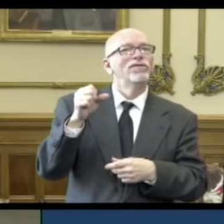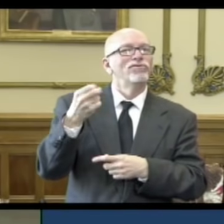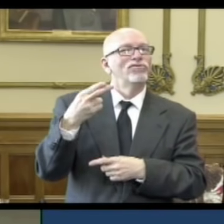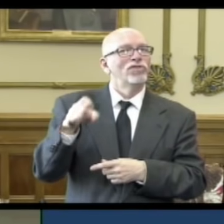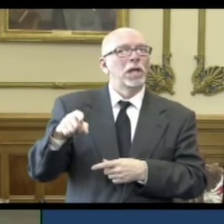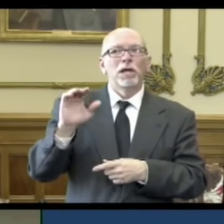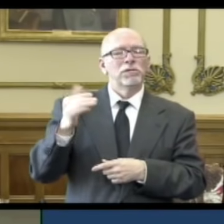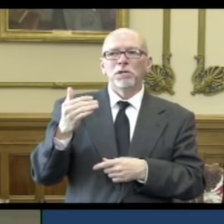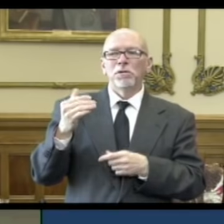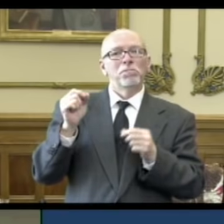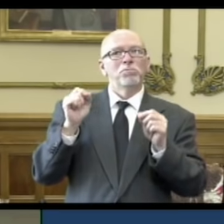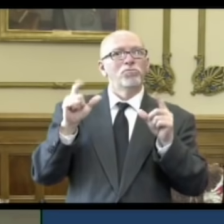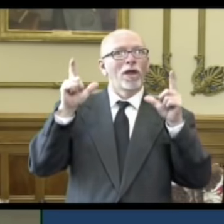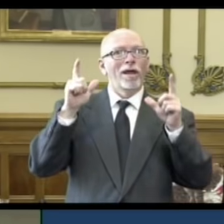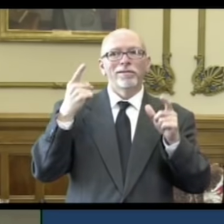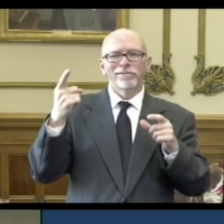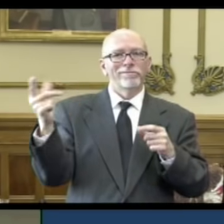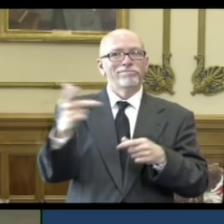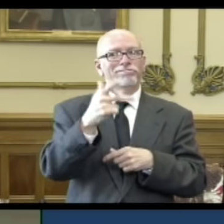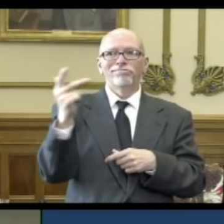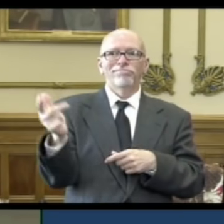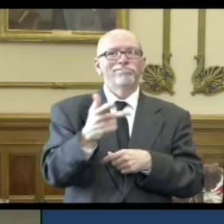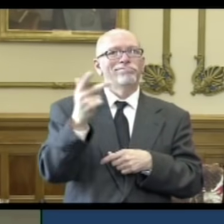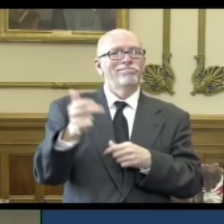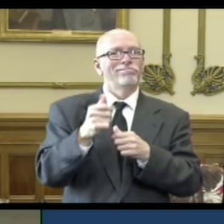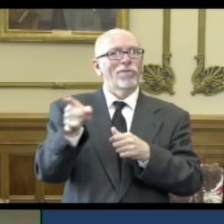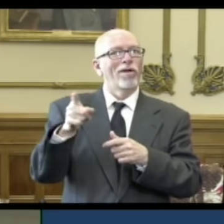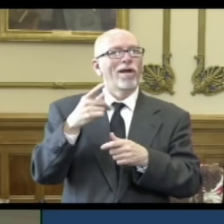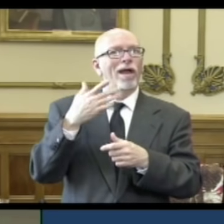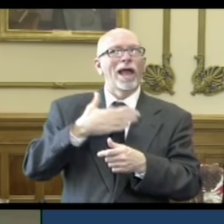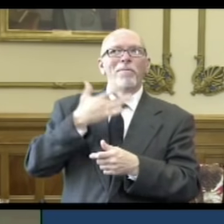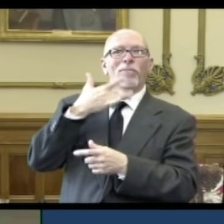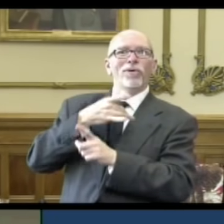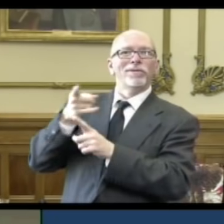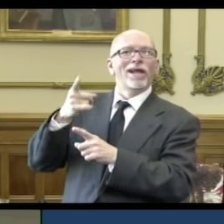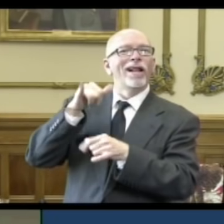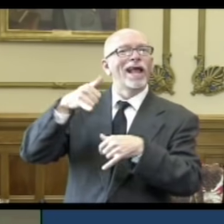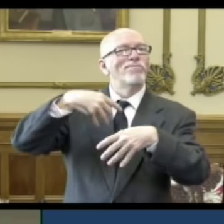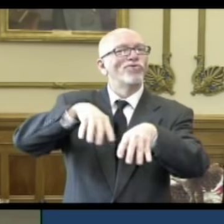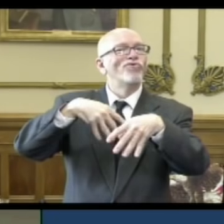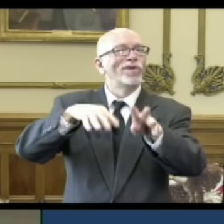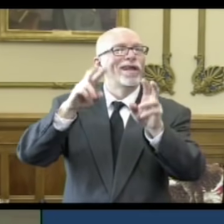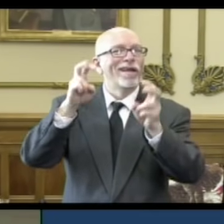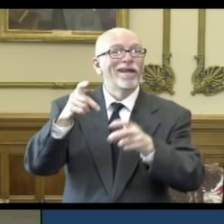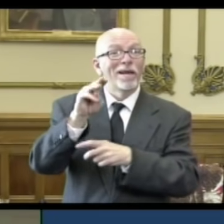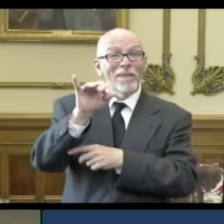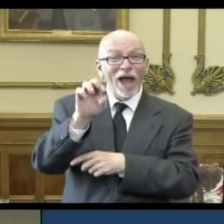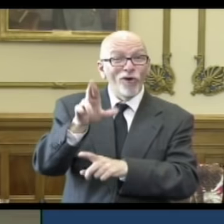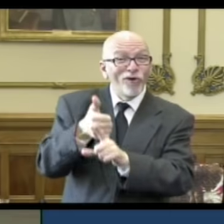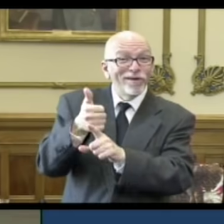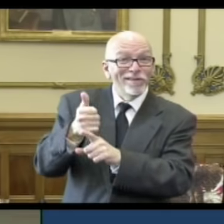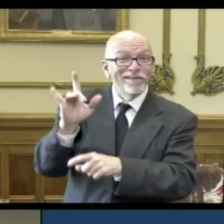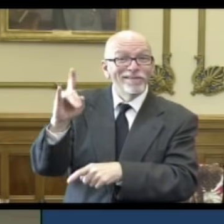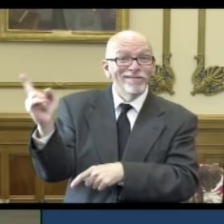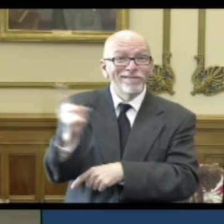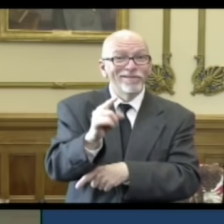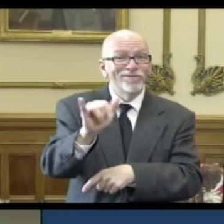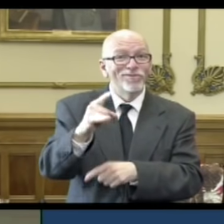FIREFIGHTERS AND EMS. SIRENS BLARING AND LIGHTS FLASHING. SHE SEEMED SURPRISED ON THE